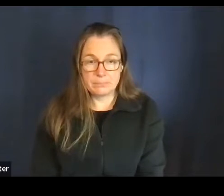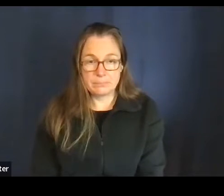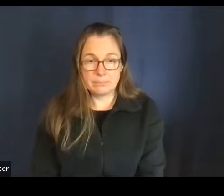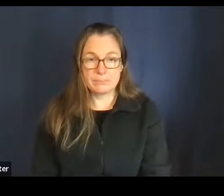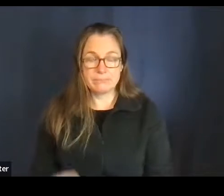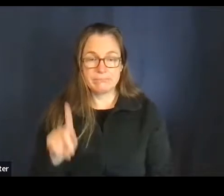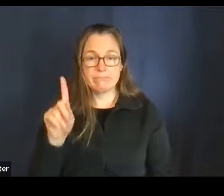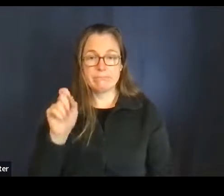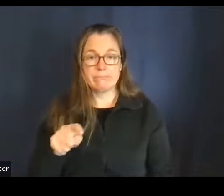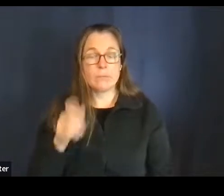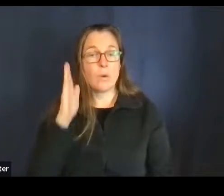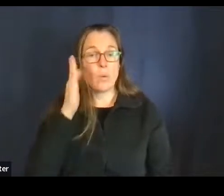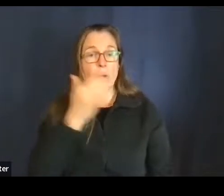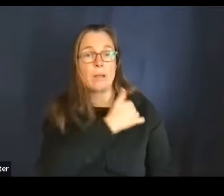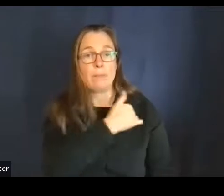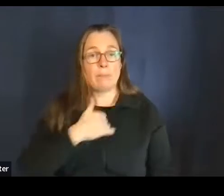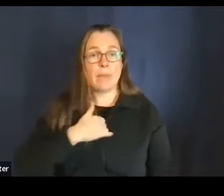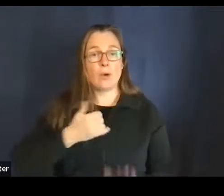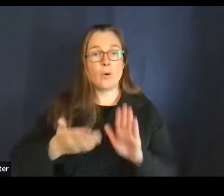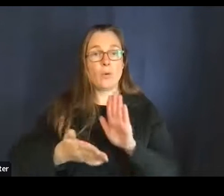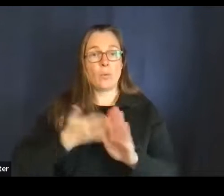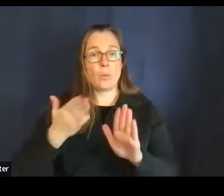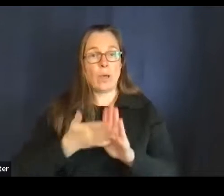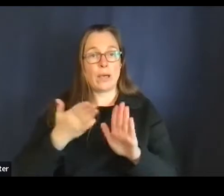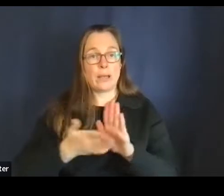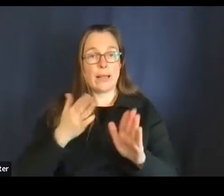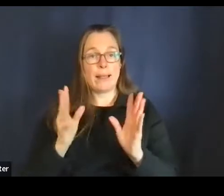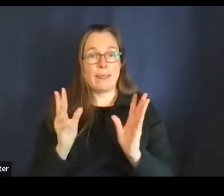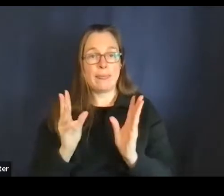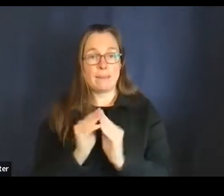Will the mayor preside or attend to the meetings or city council.